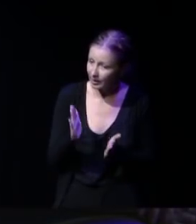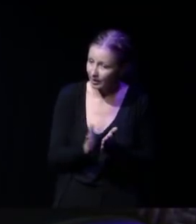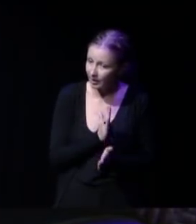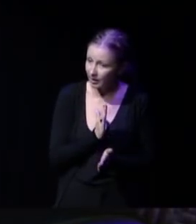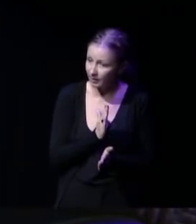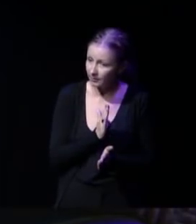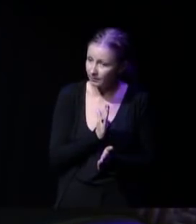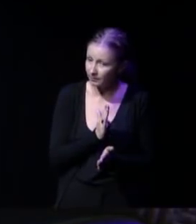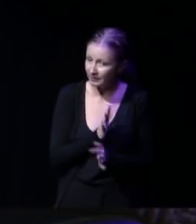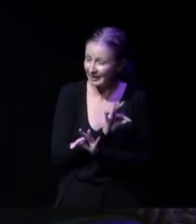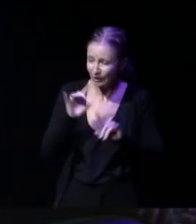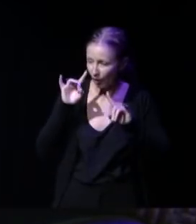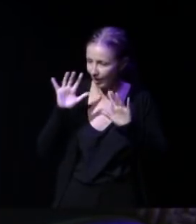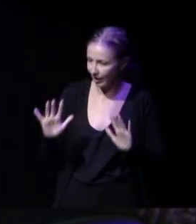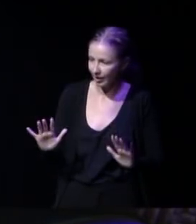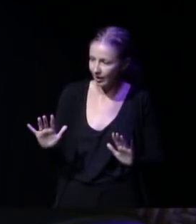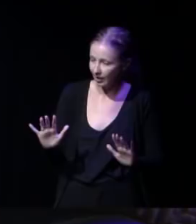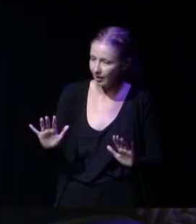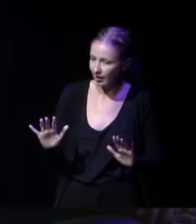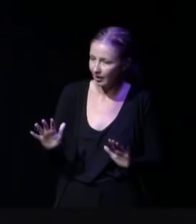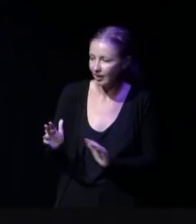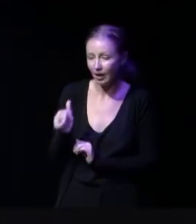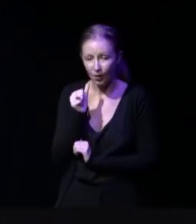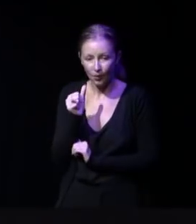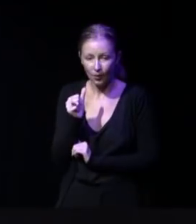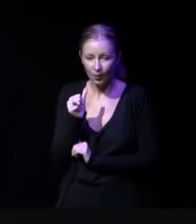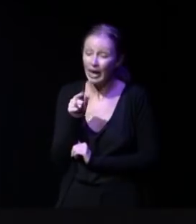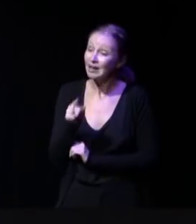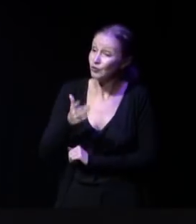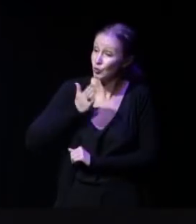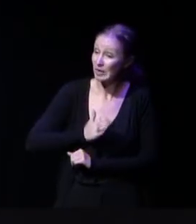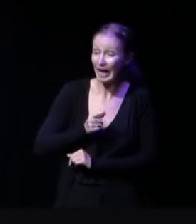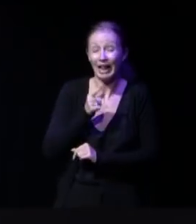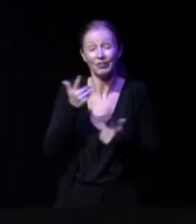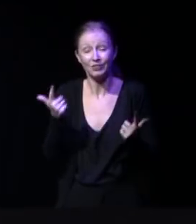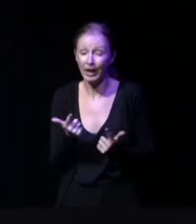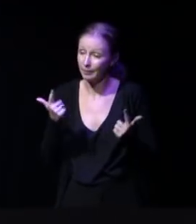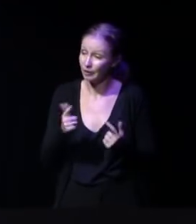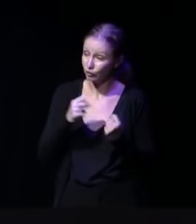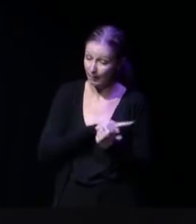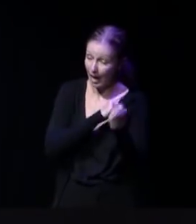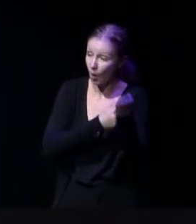Unclear, you know. If you need that much power, if you need to do,